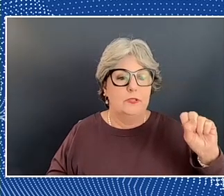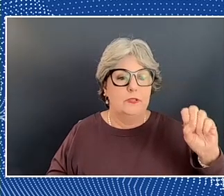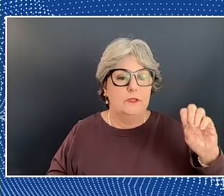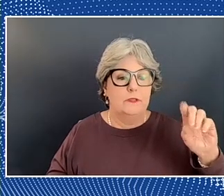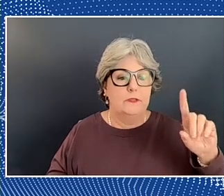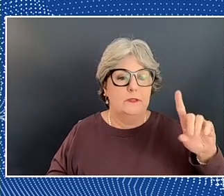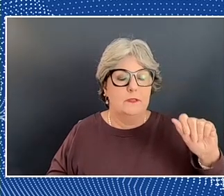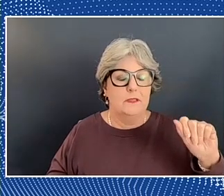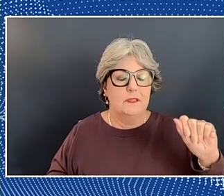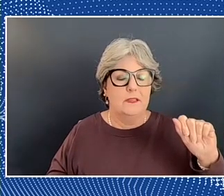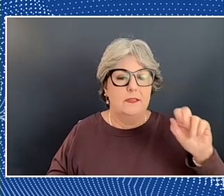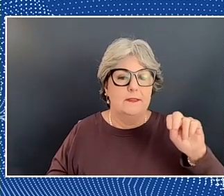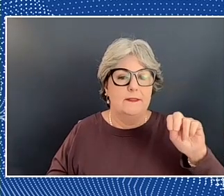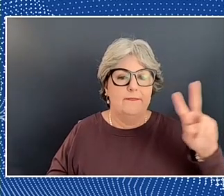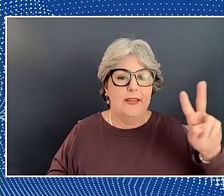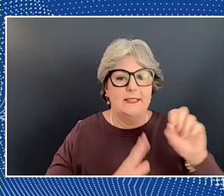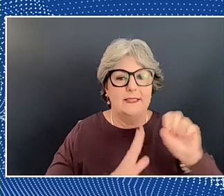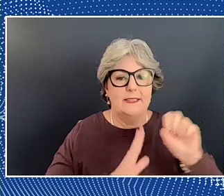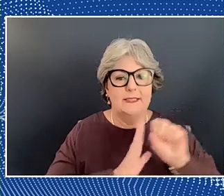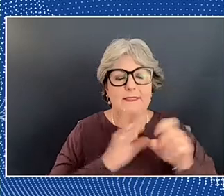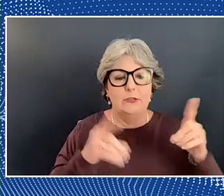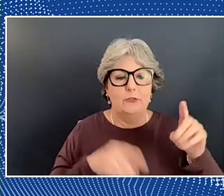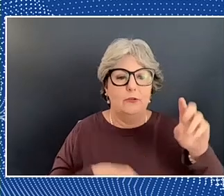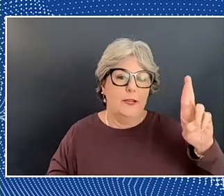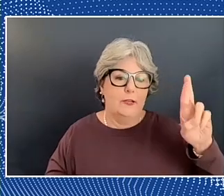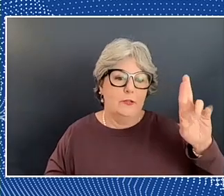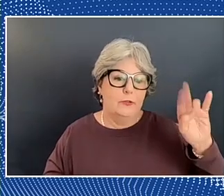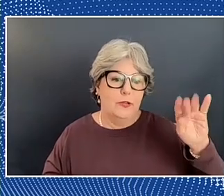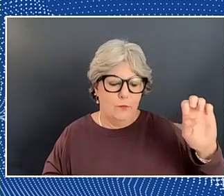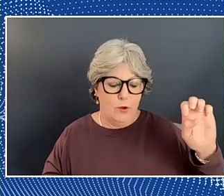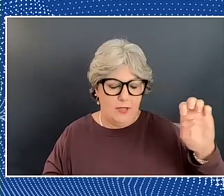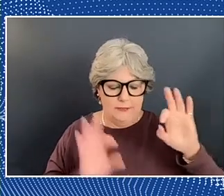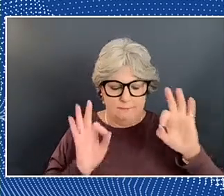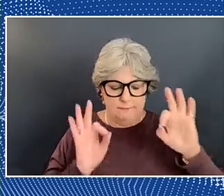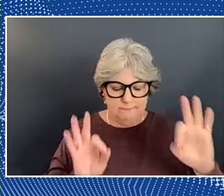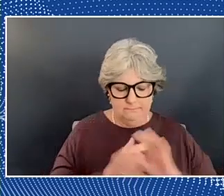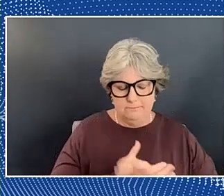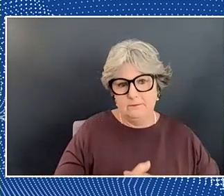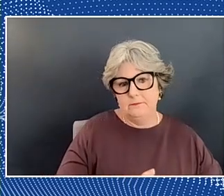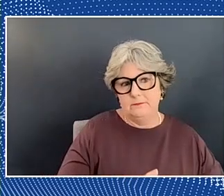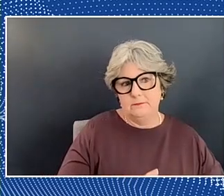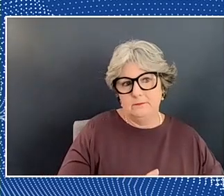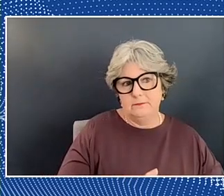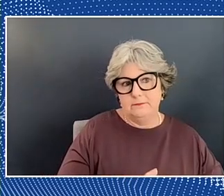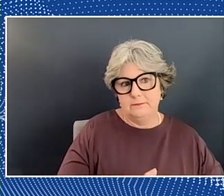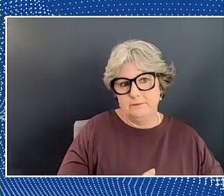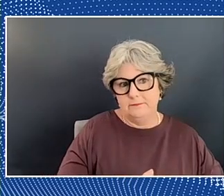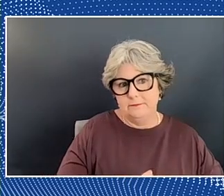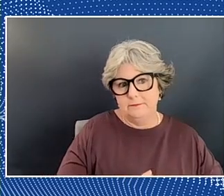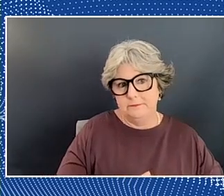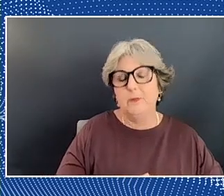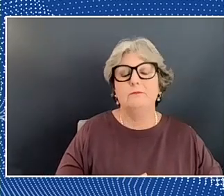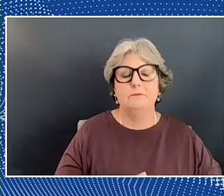And I think he's on screen and off mute. Okay. Christian, can you hear me?